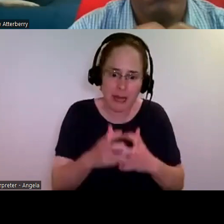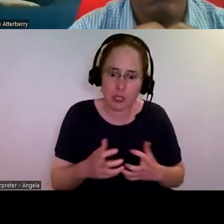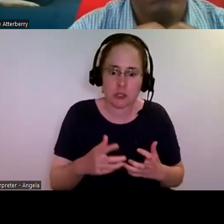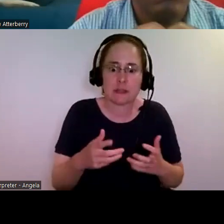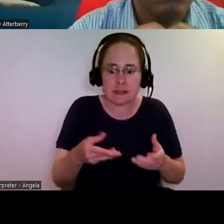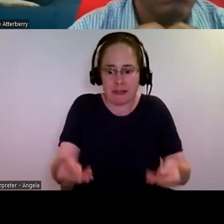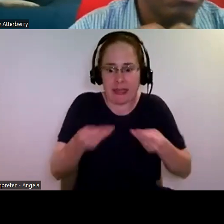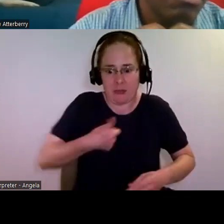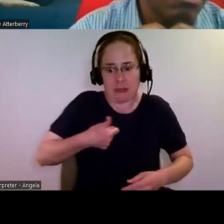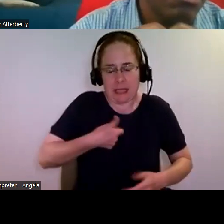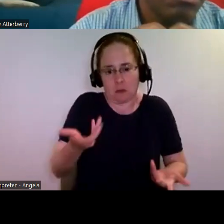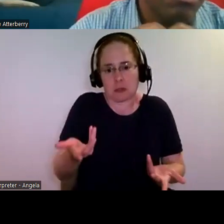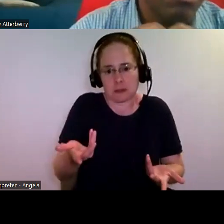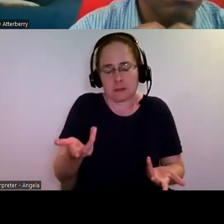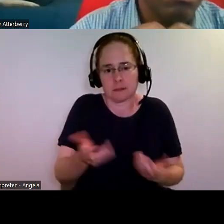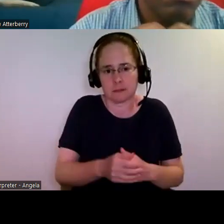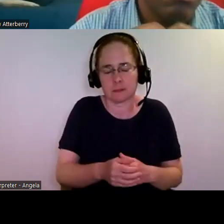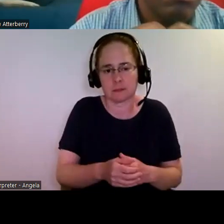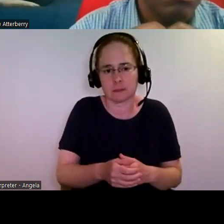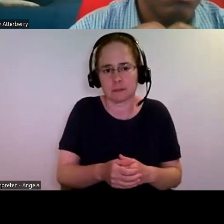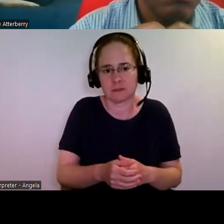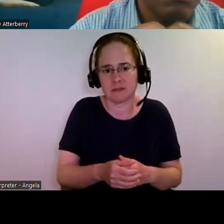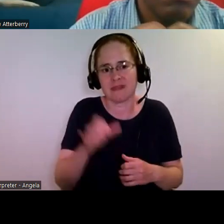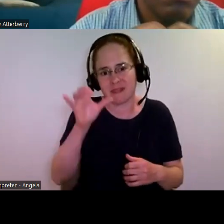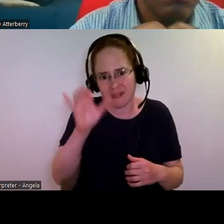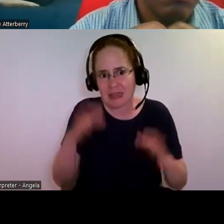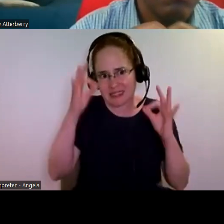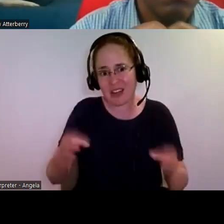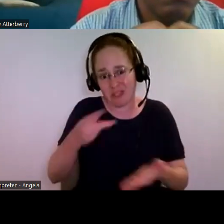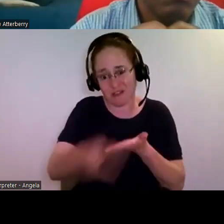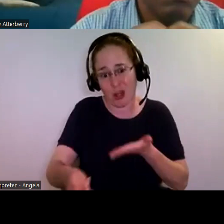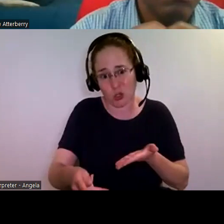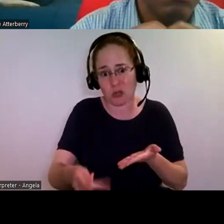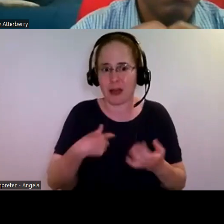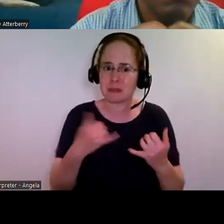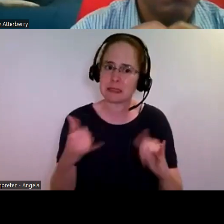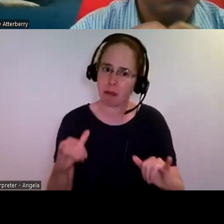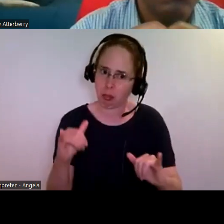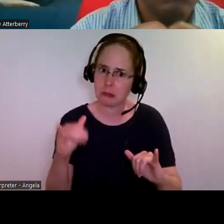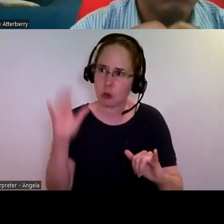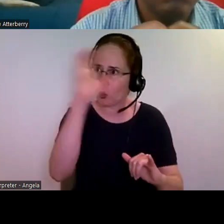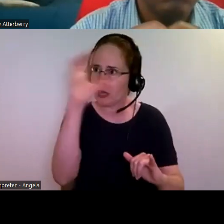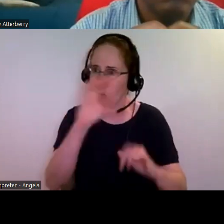themselves. So that is definitely a failure, and I am still looking for those evaluations,